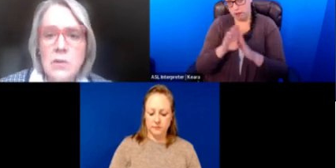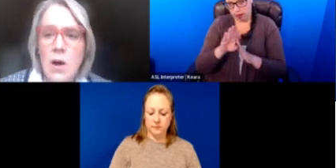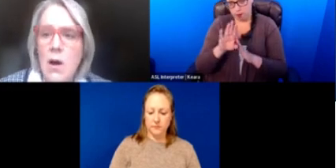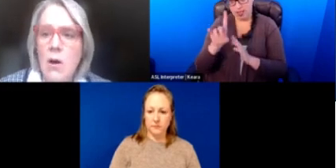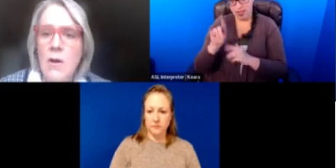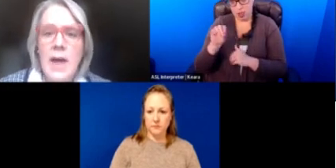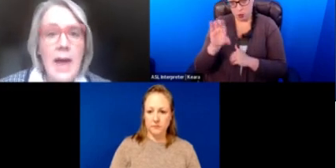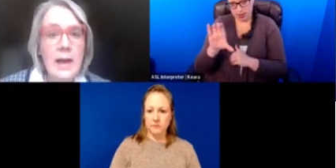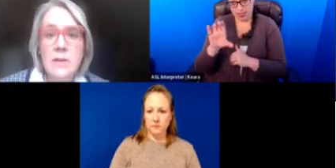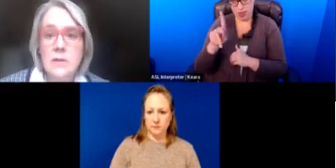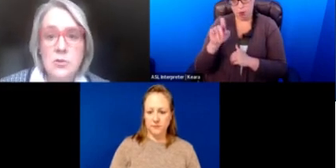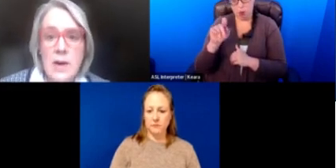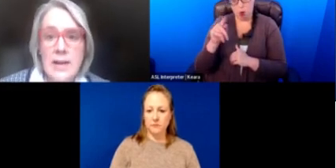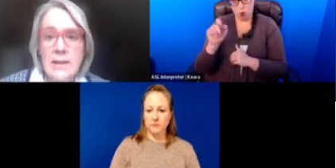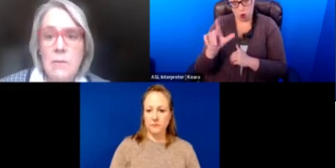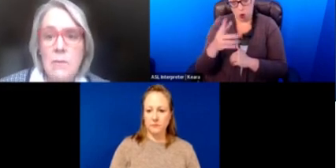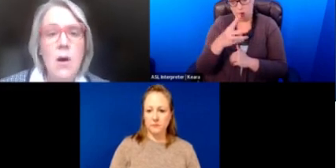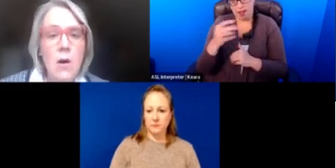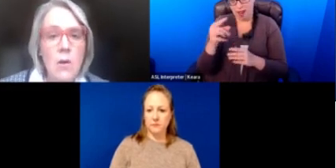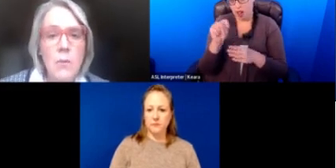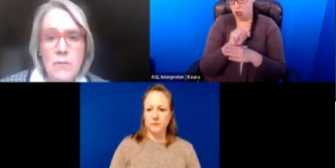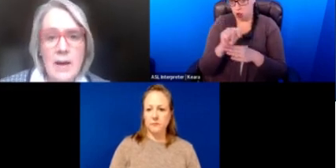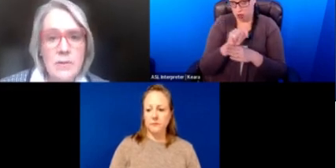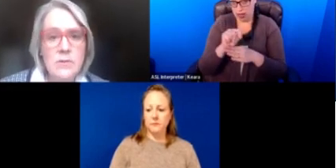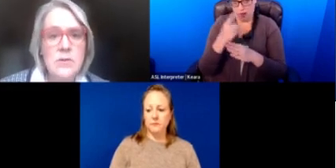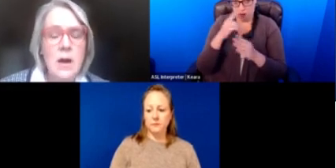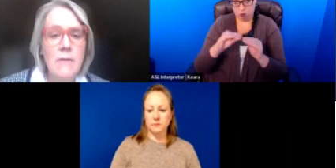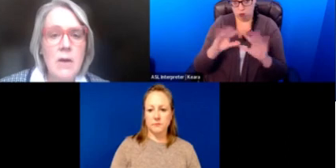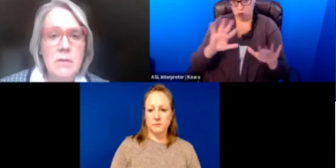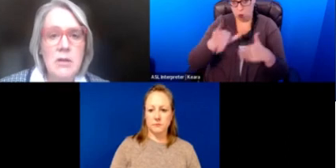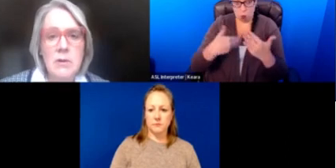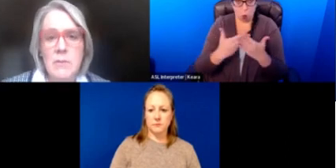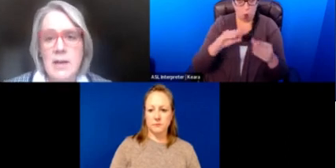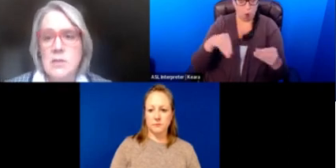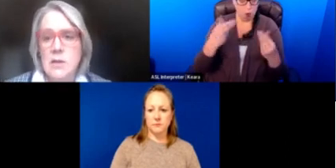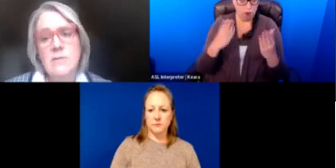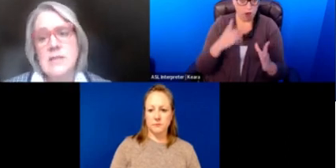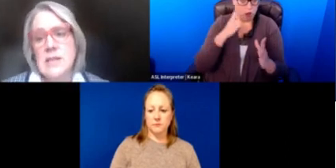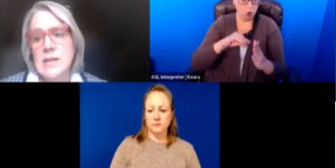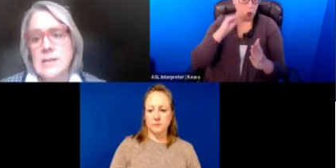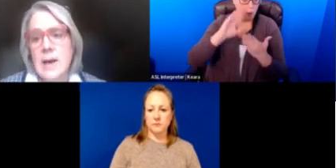protocol, and the training that went to all providers of how much you need based services.